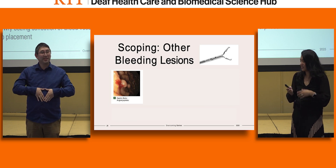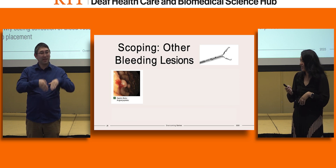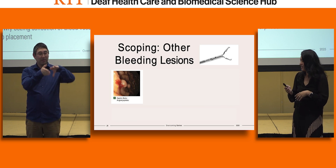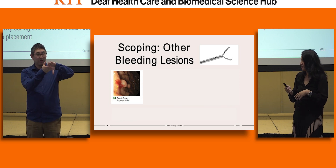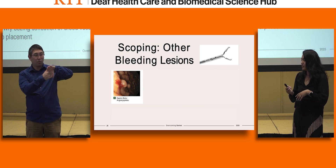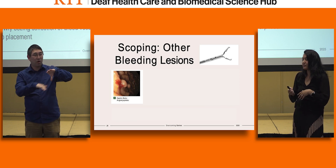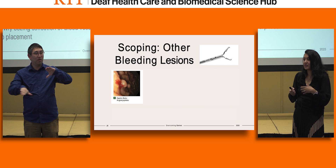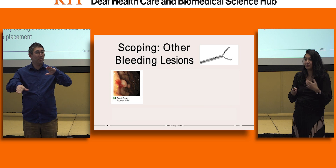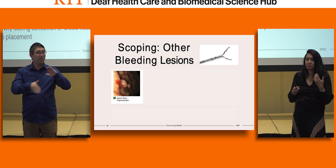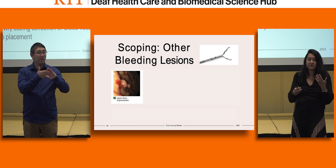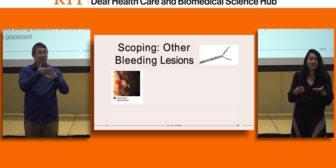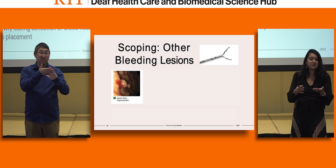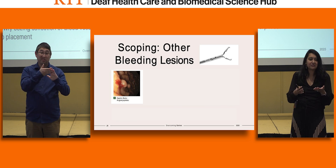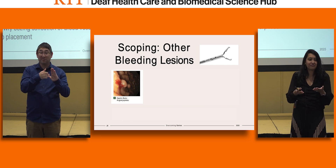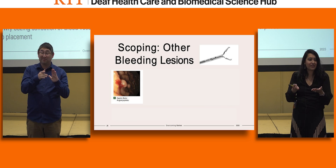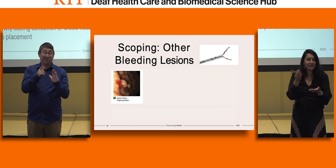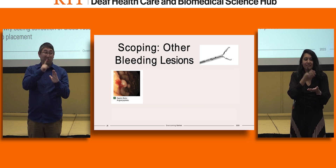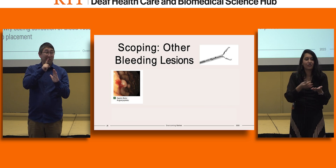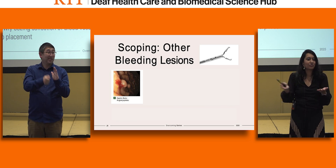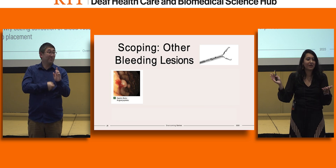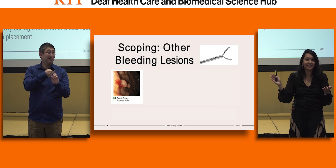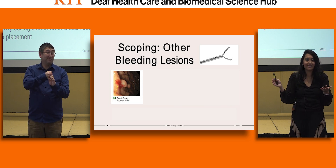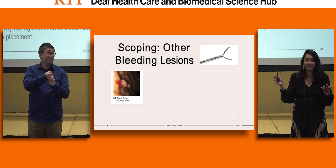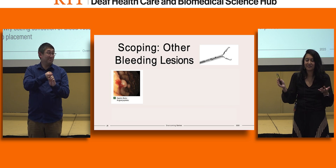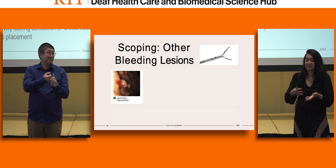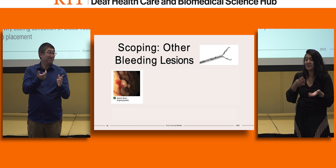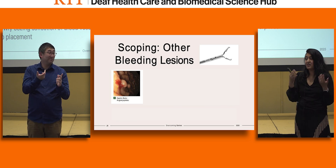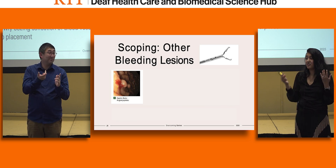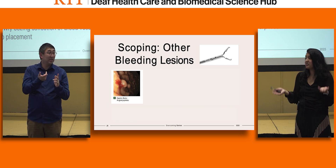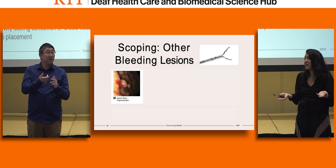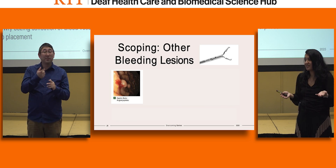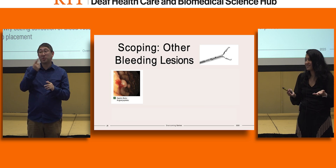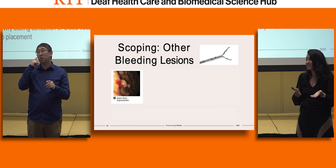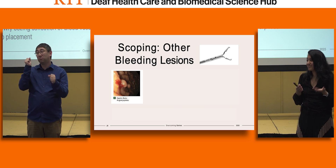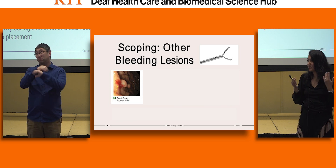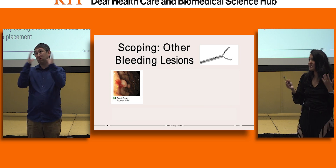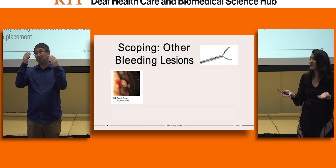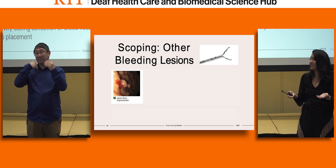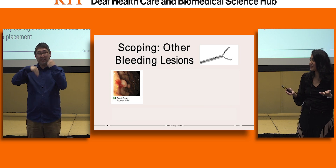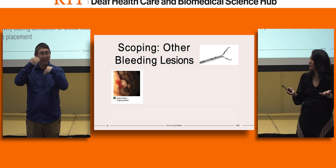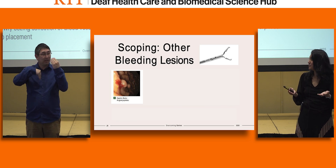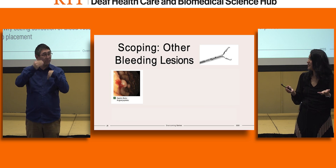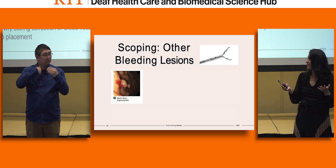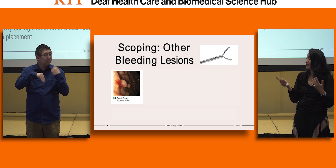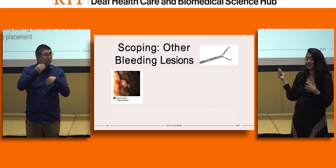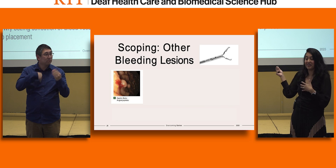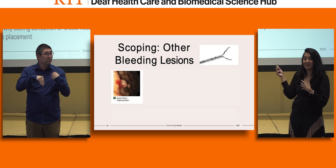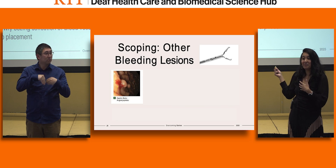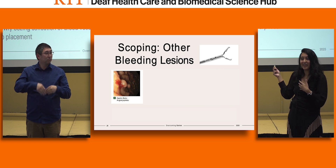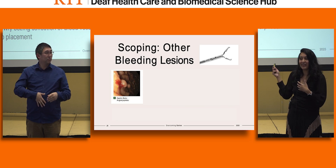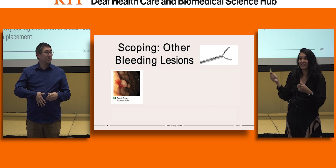and those can bleed if anything goes by it. So, you can imagine you're eating food all the time,